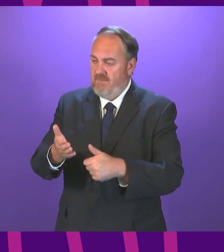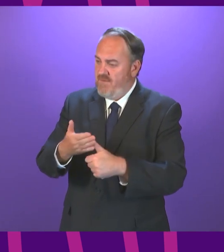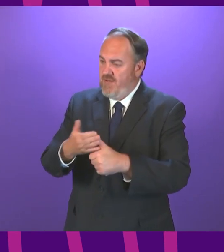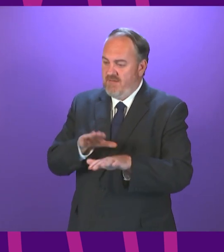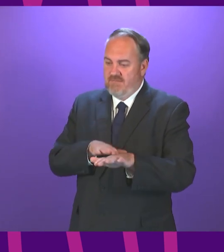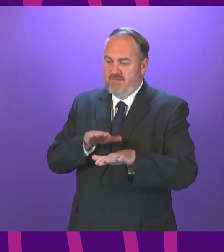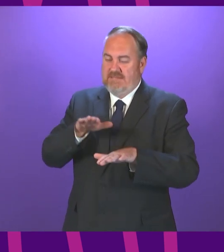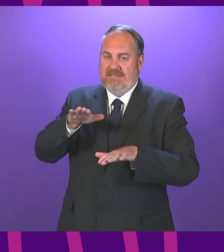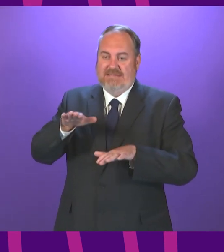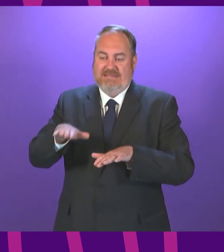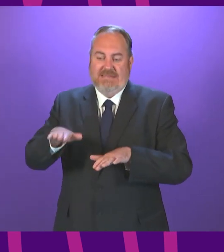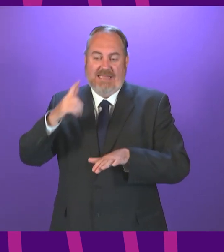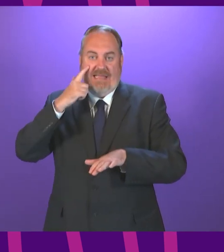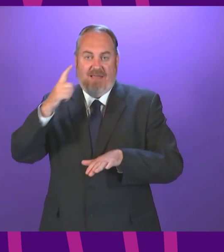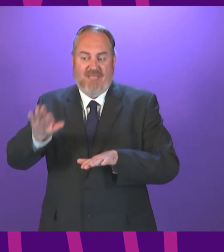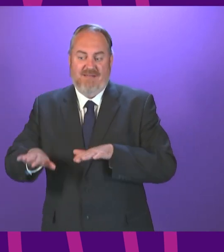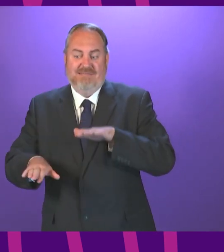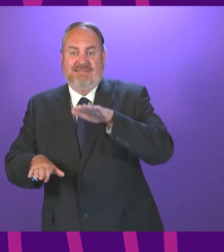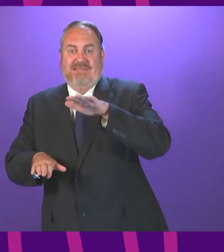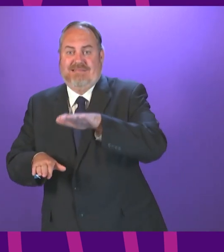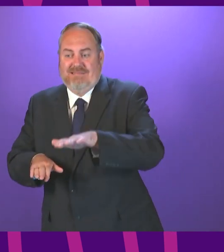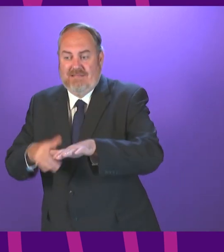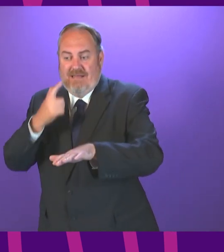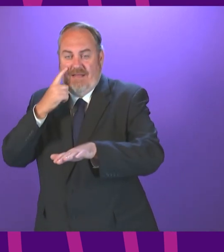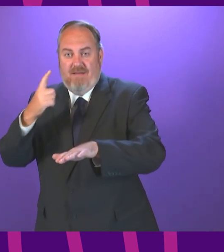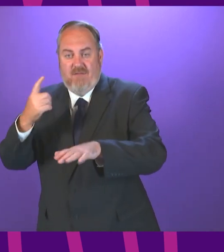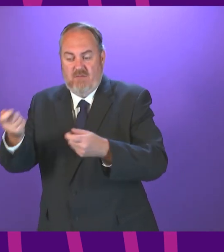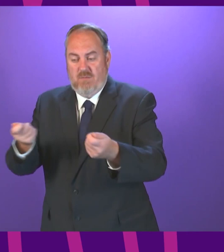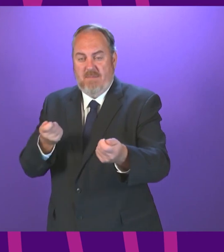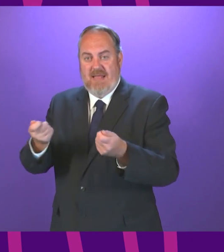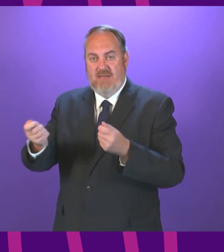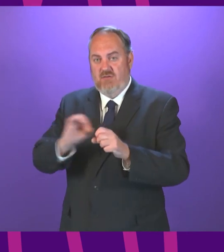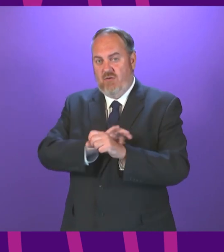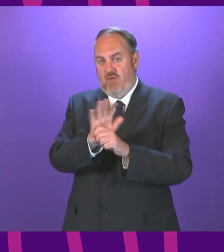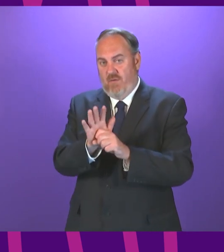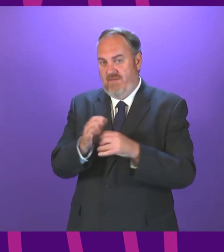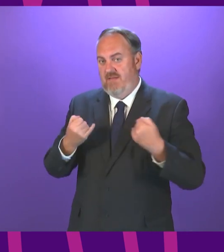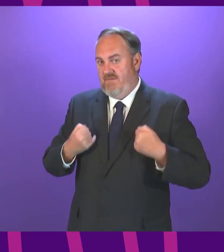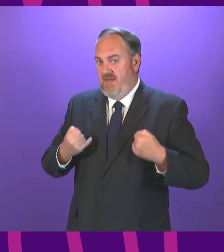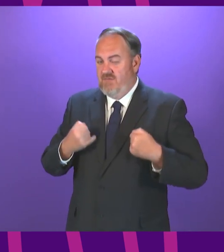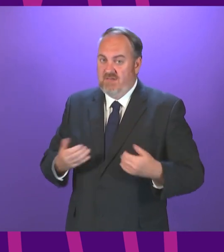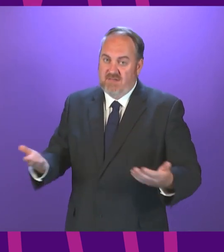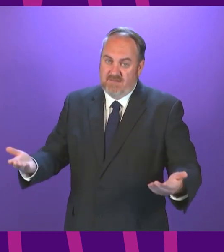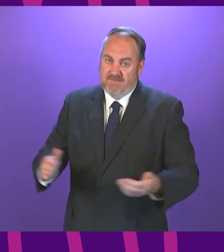and build the services that will be needed to deal with the implications of long Covid.